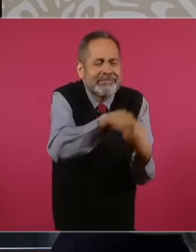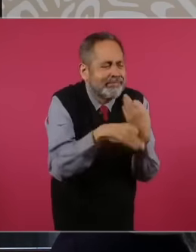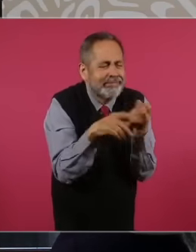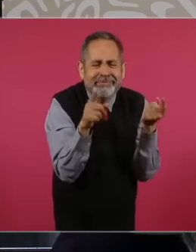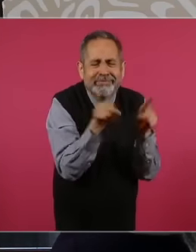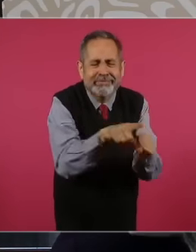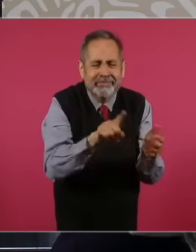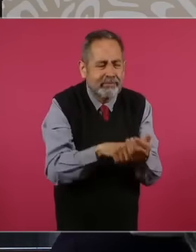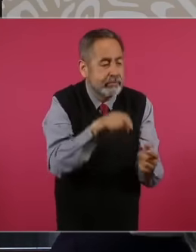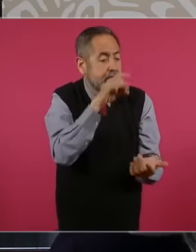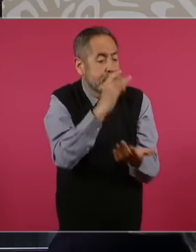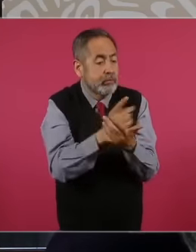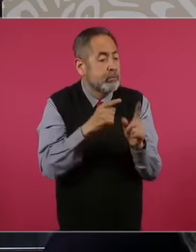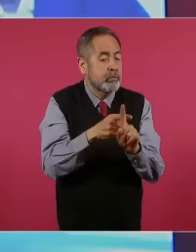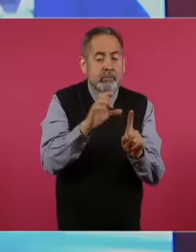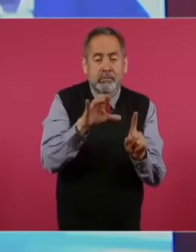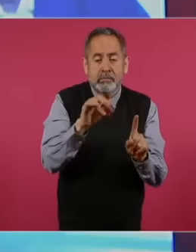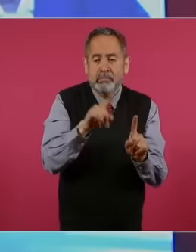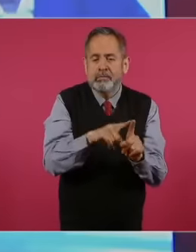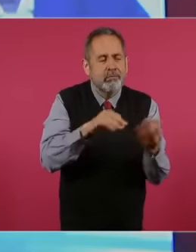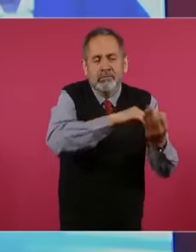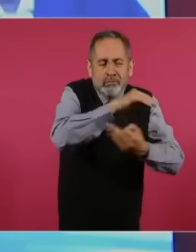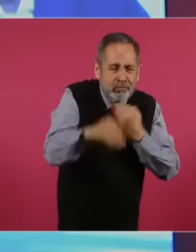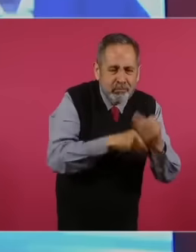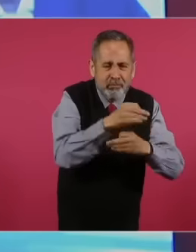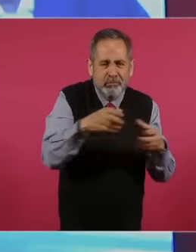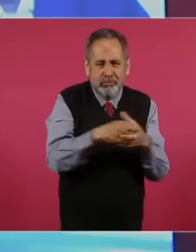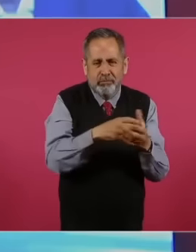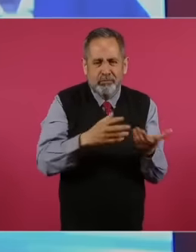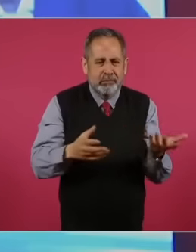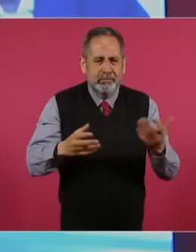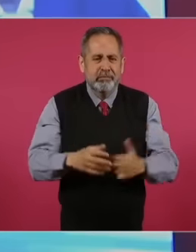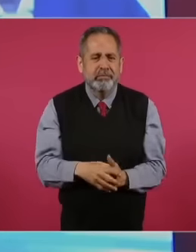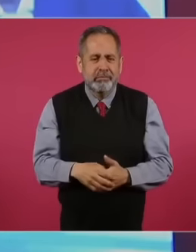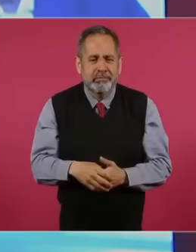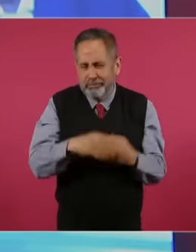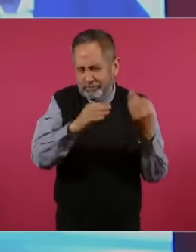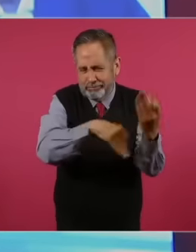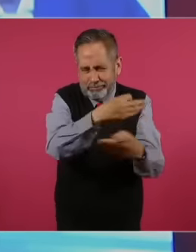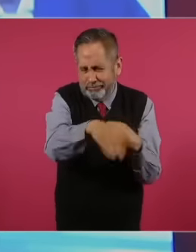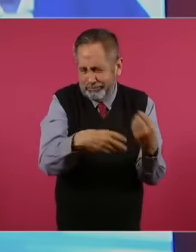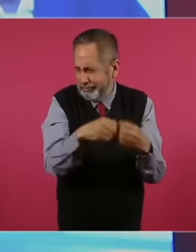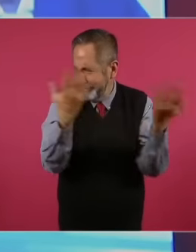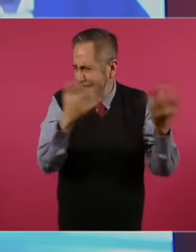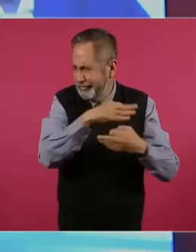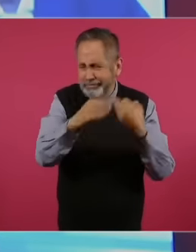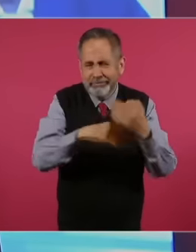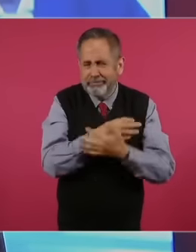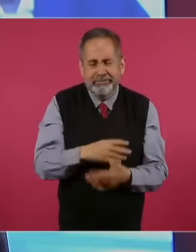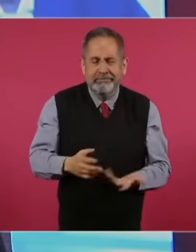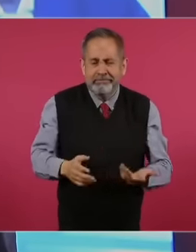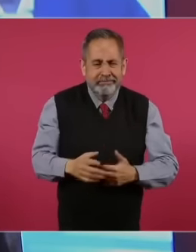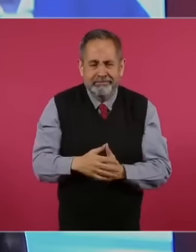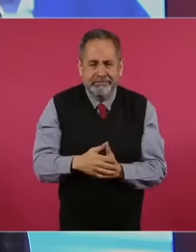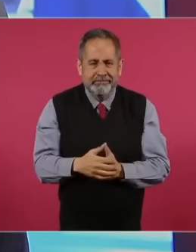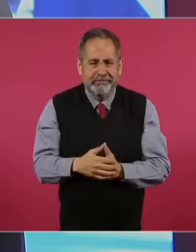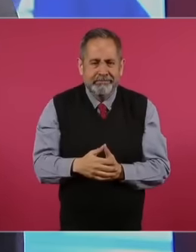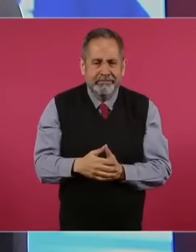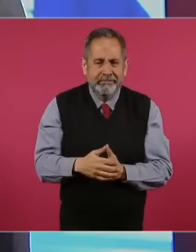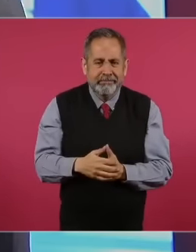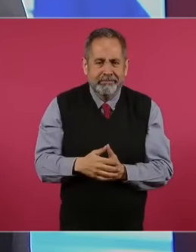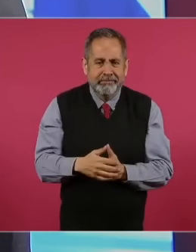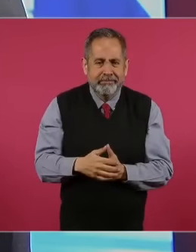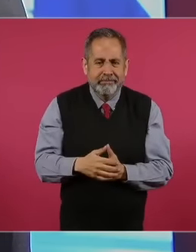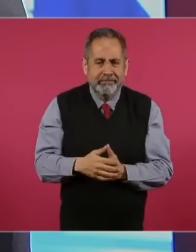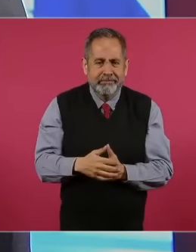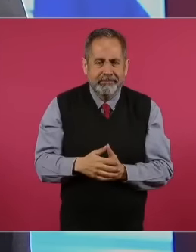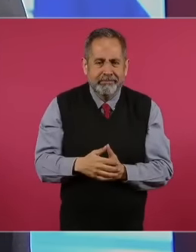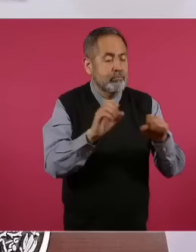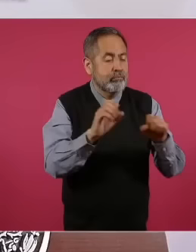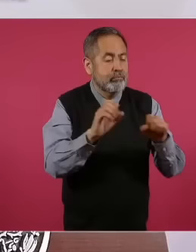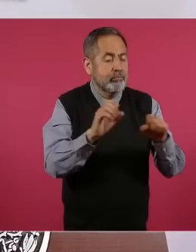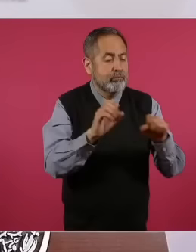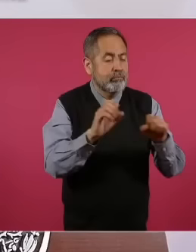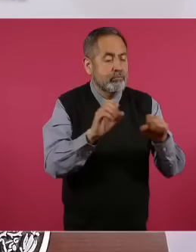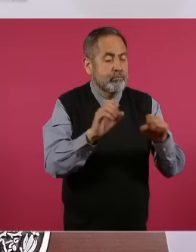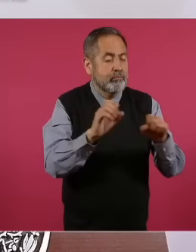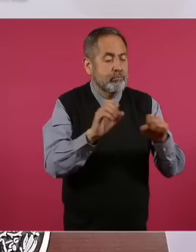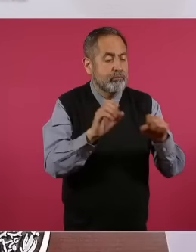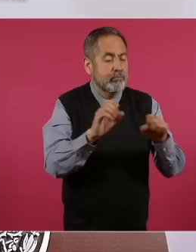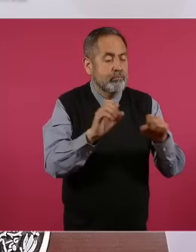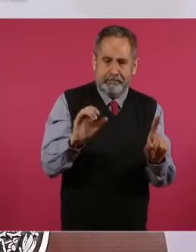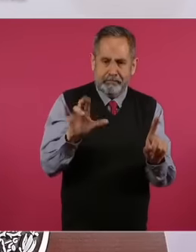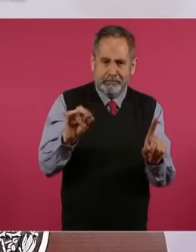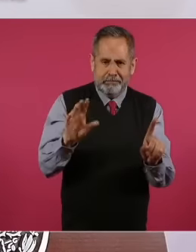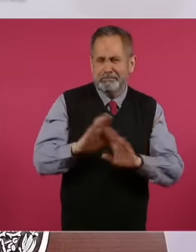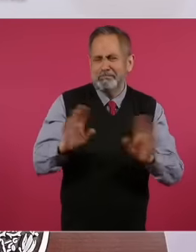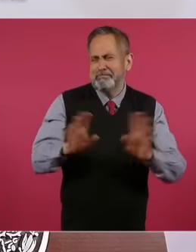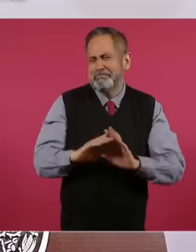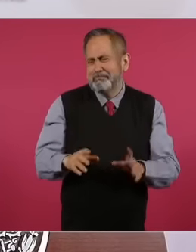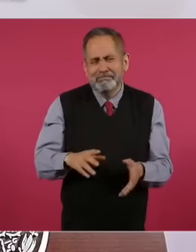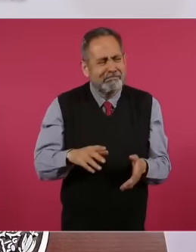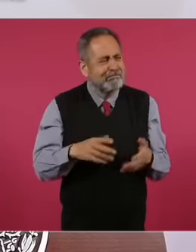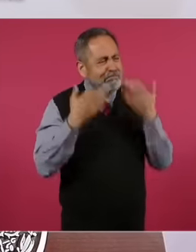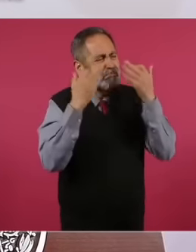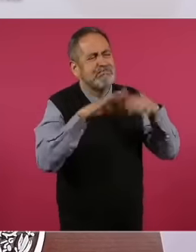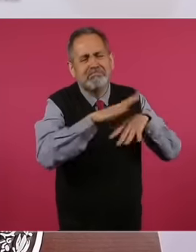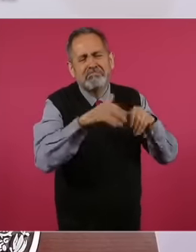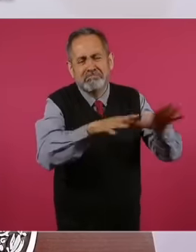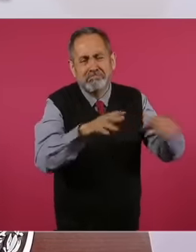everyone, everyone, but I didn't put up the image for Ciro, here we don't agree,